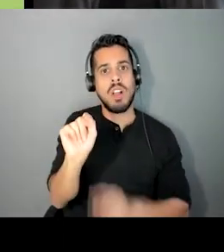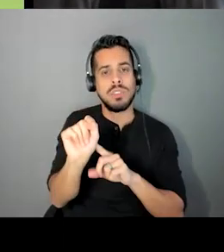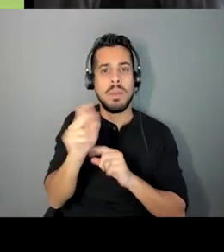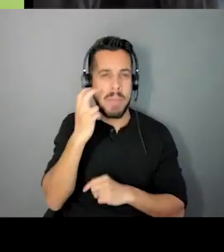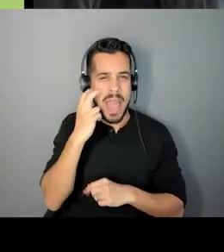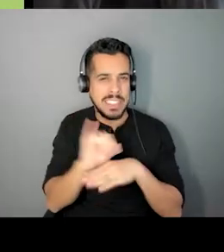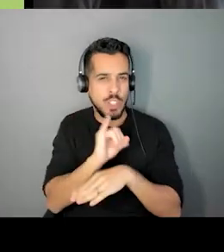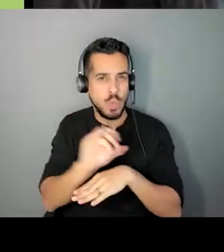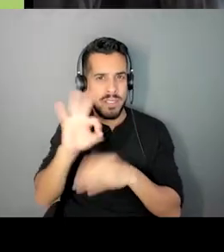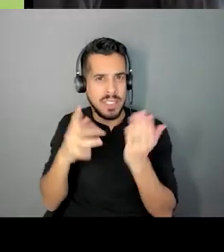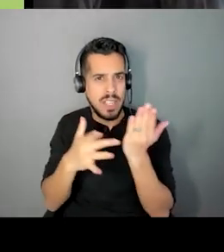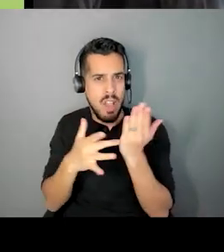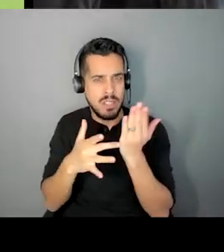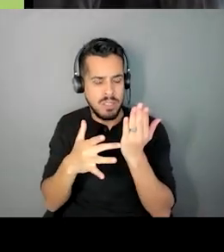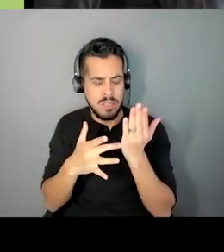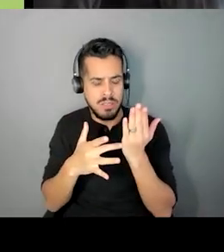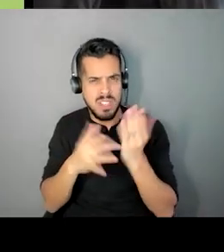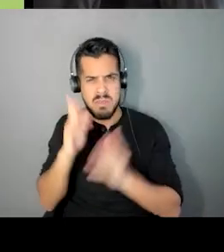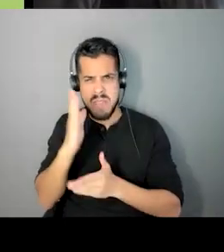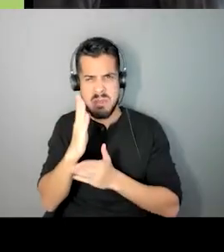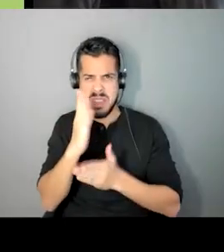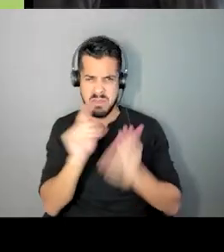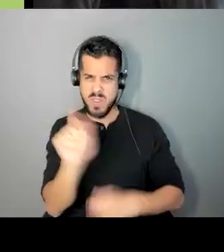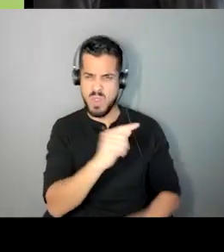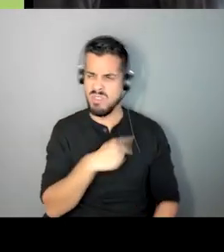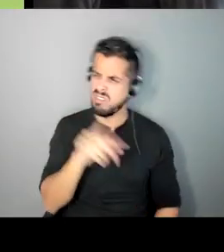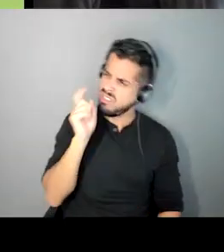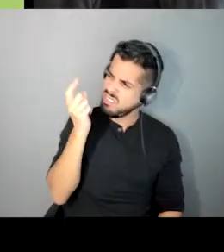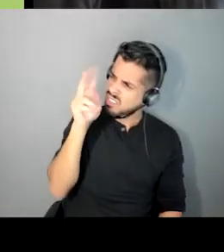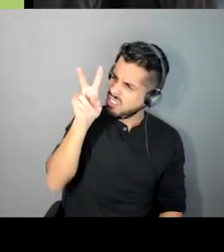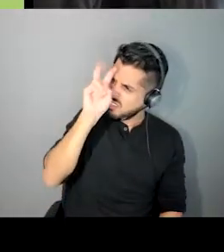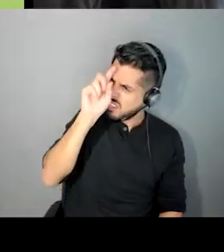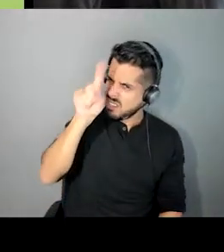why Blind Institute of Technology? Do we only help the blind? Nope, not at all.